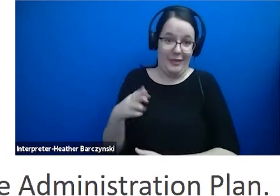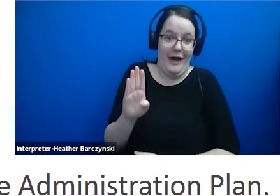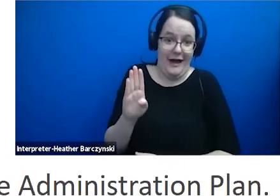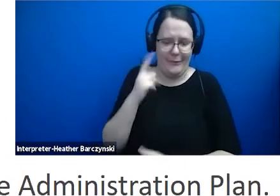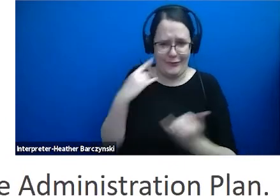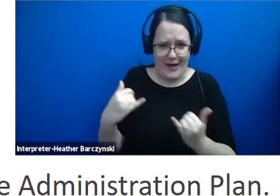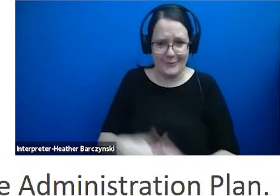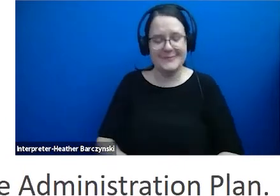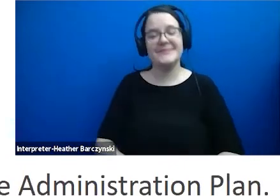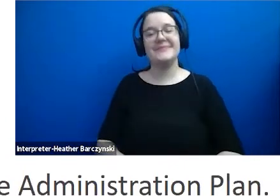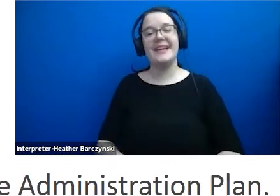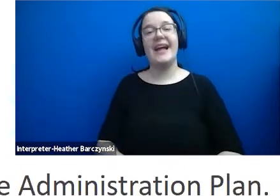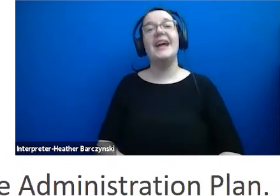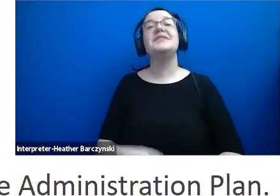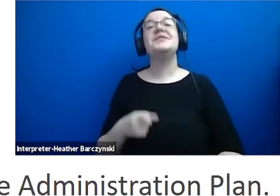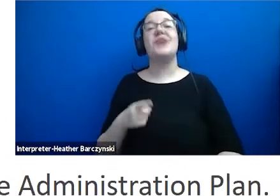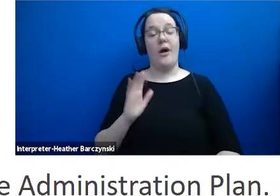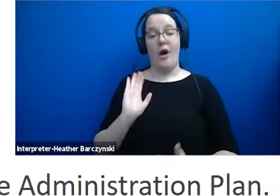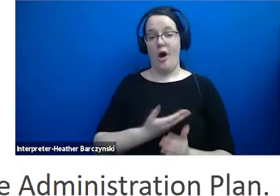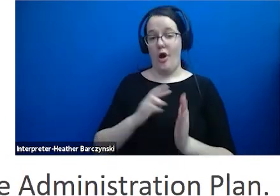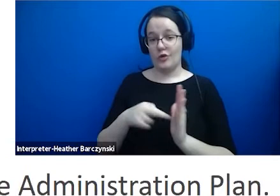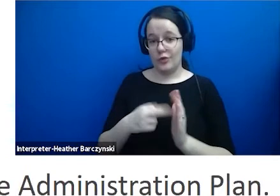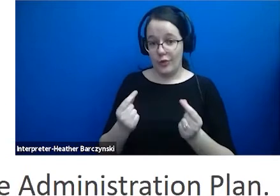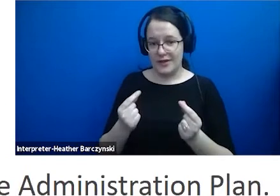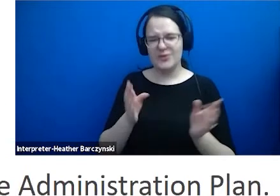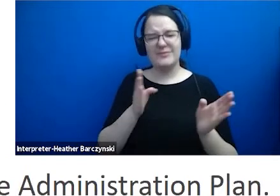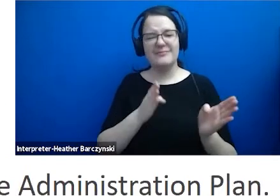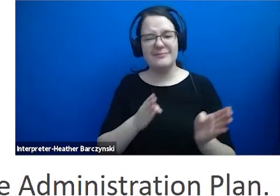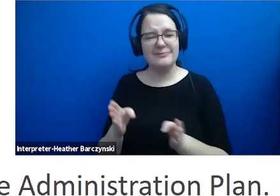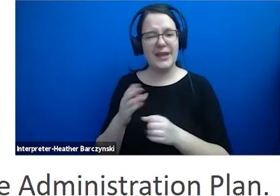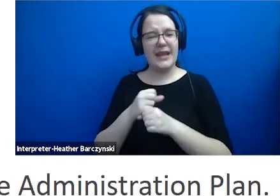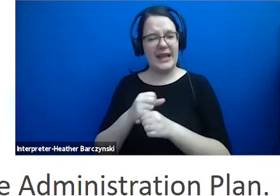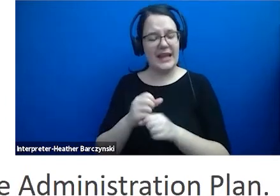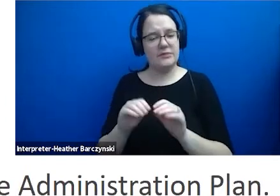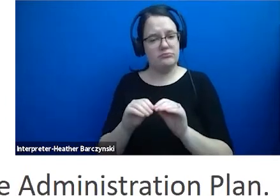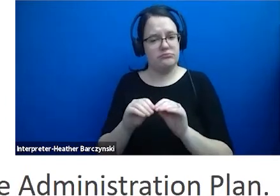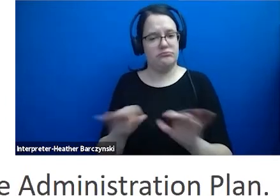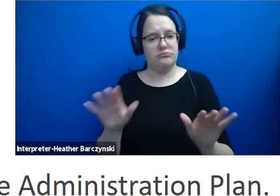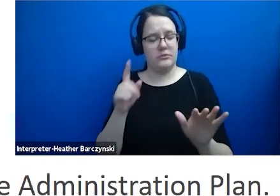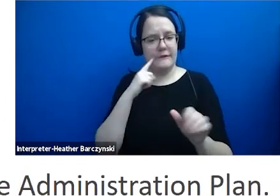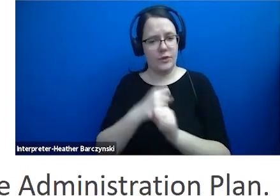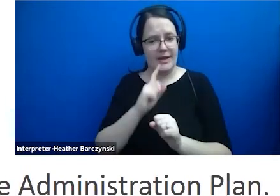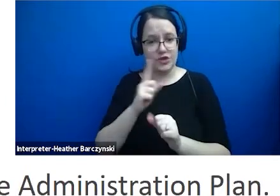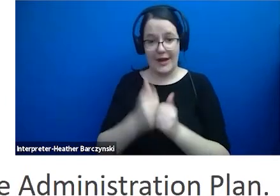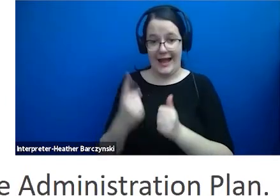our role is to plan facilitate and execute a plan to get everyone in our nine county region